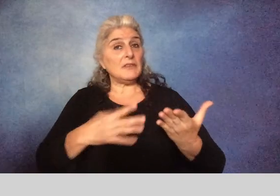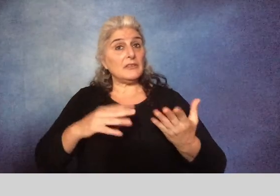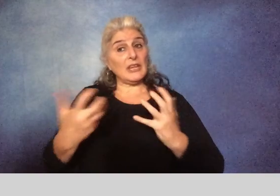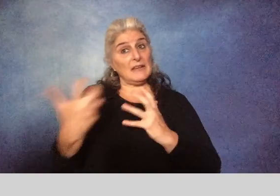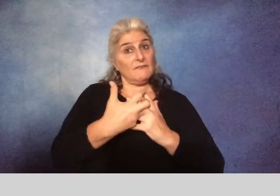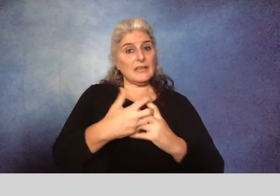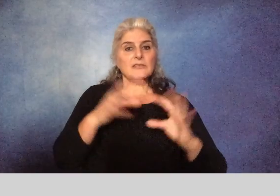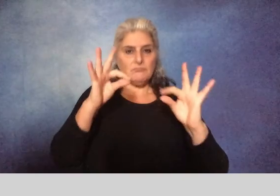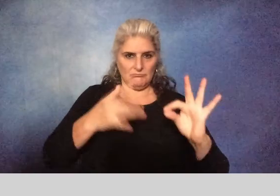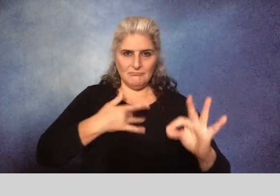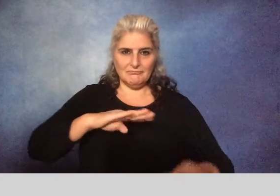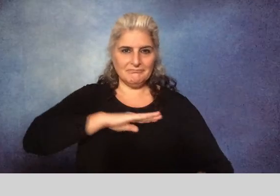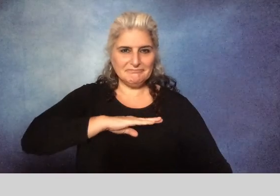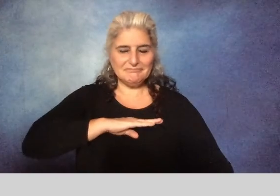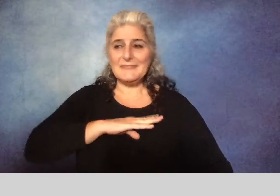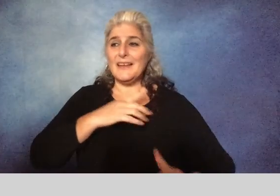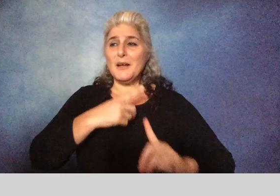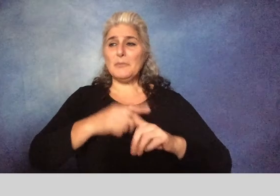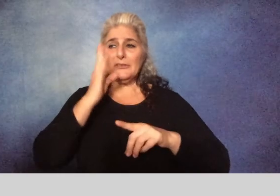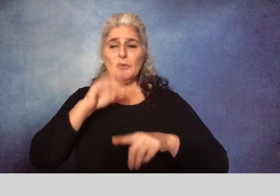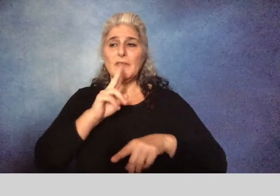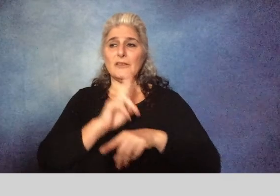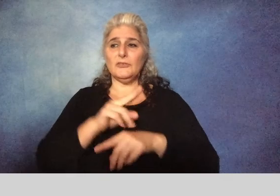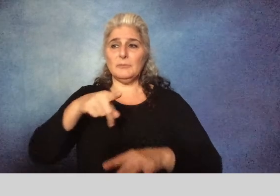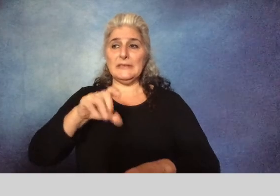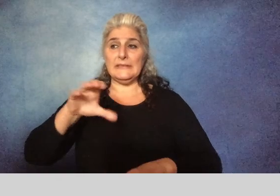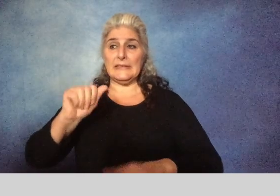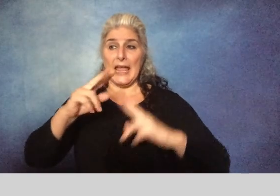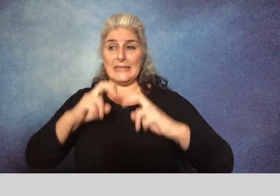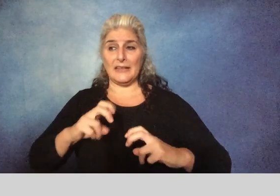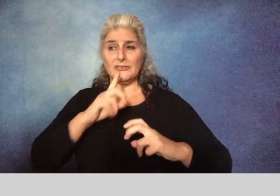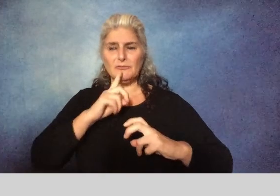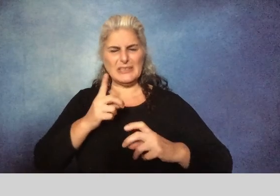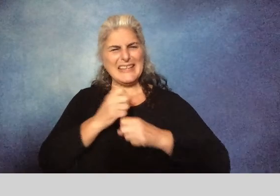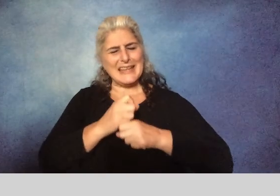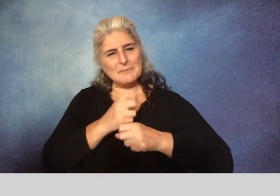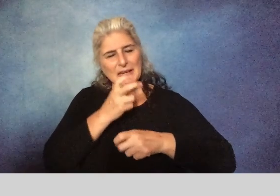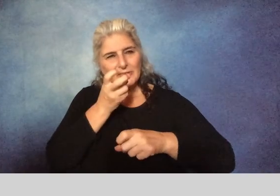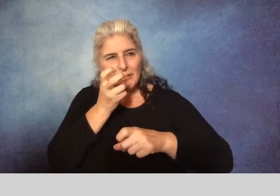I also realized that using principal components analysis makes the components hard to interpret.